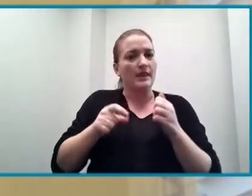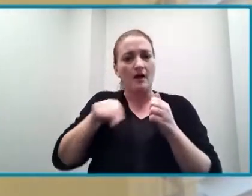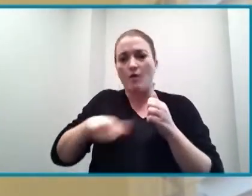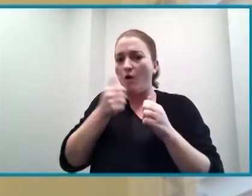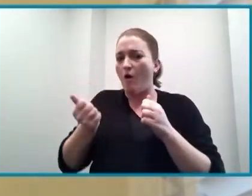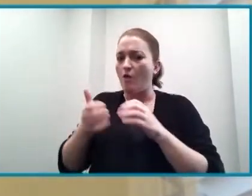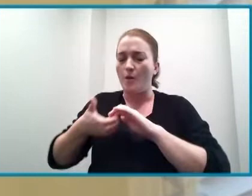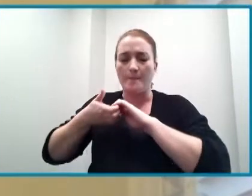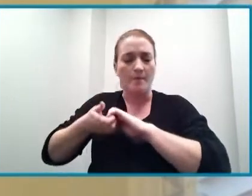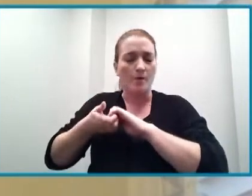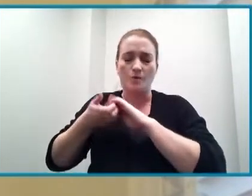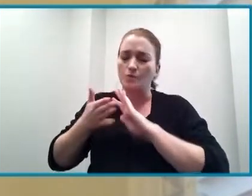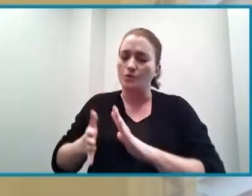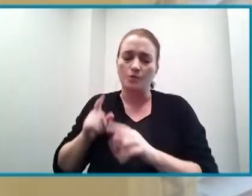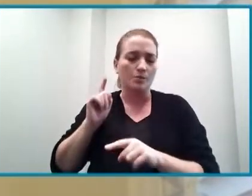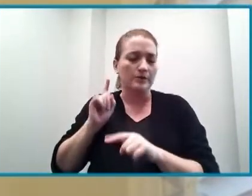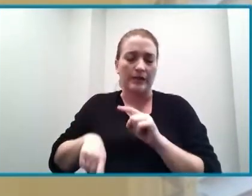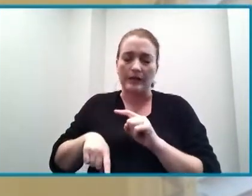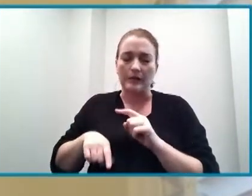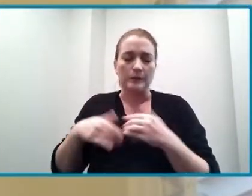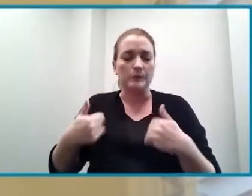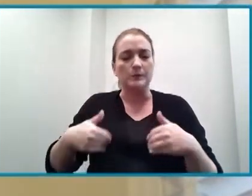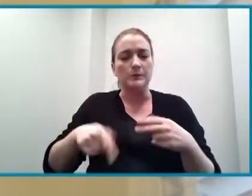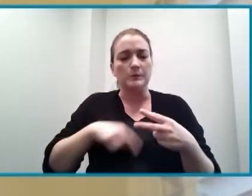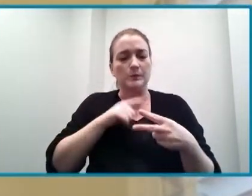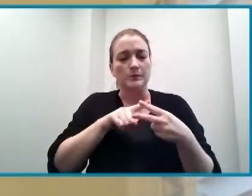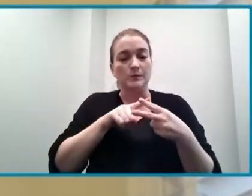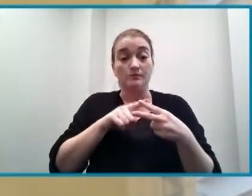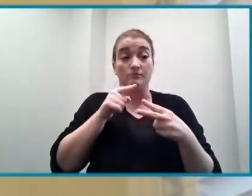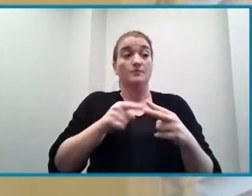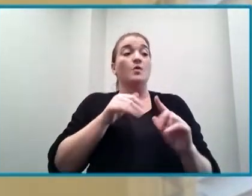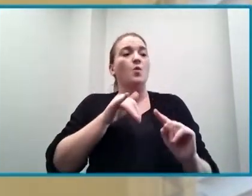Participants also placed high value on programs that invested in